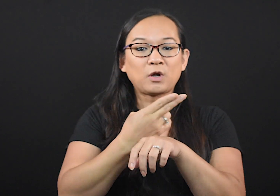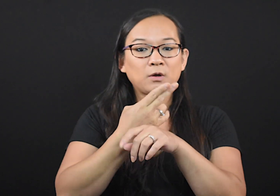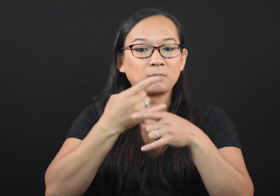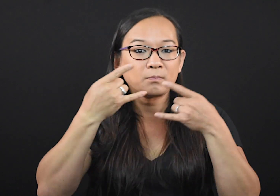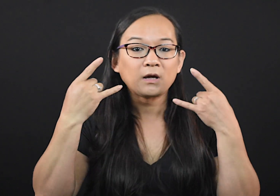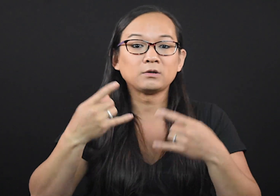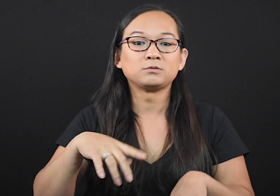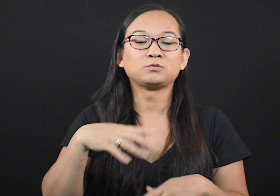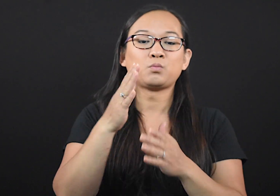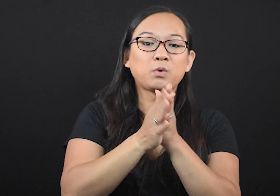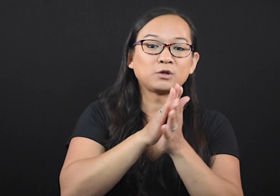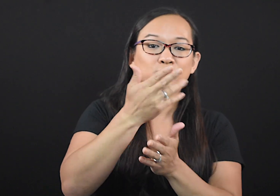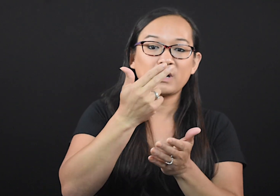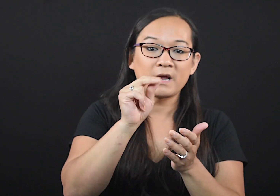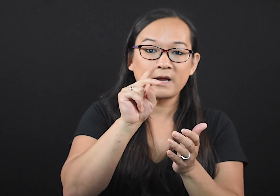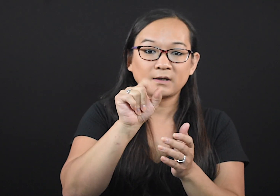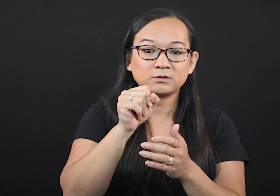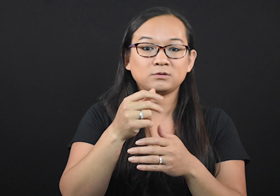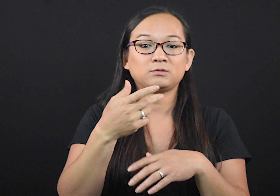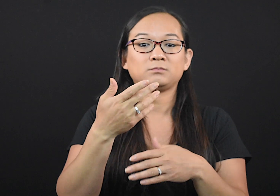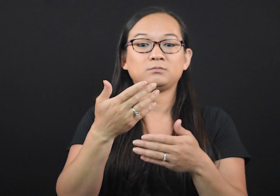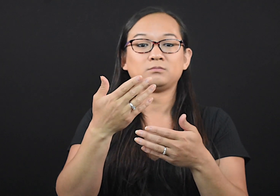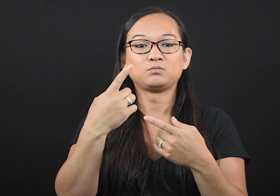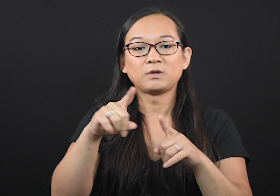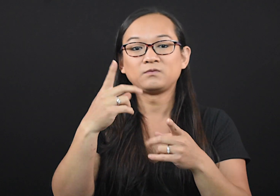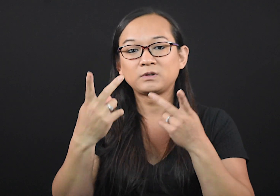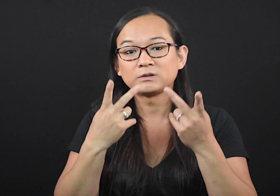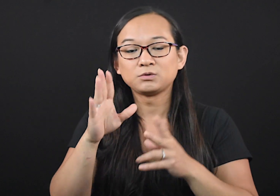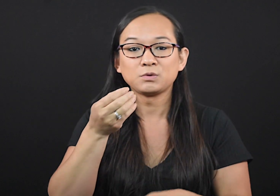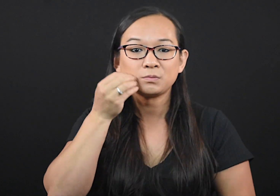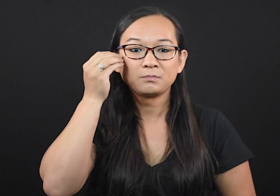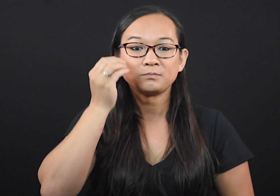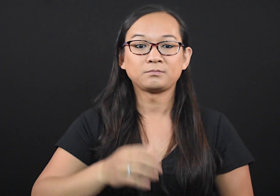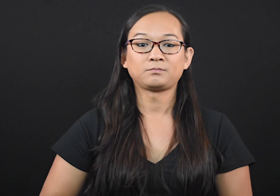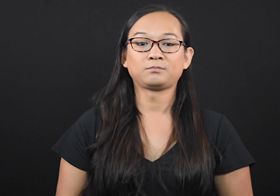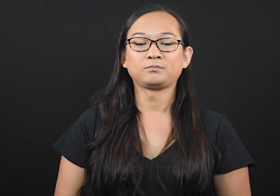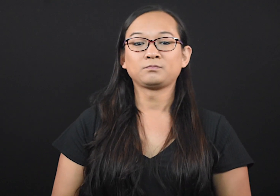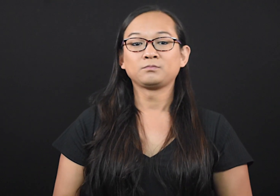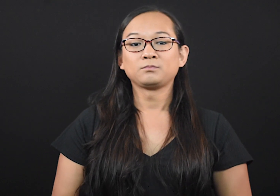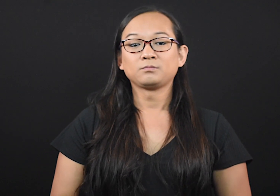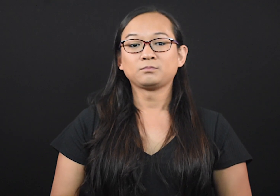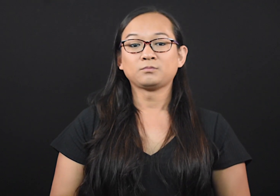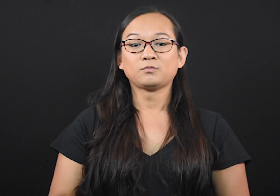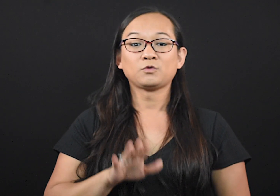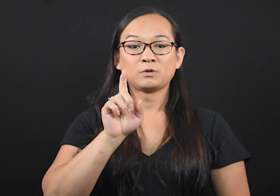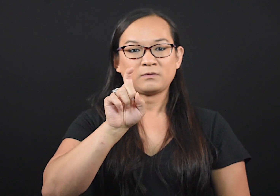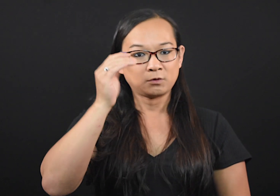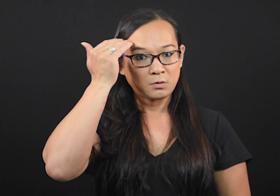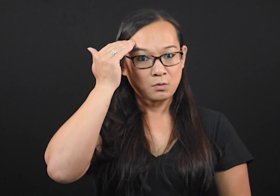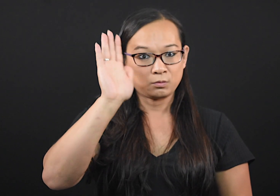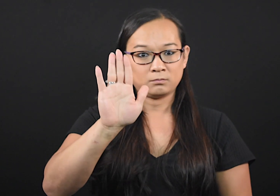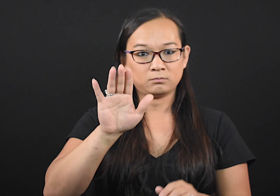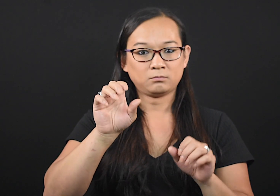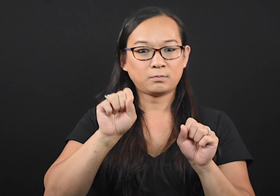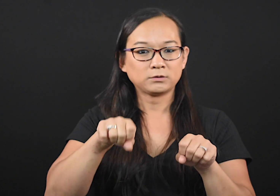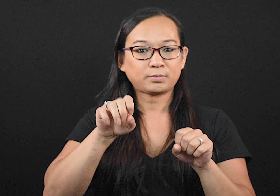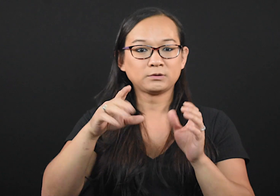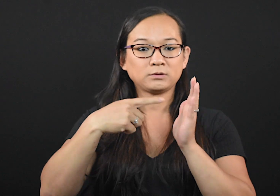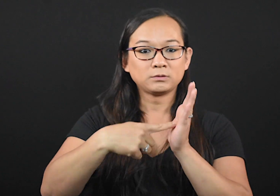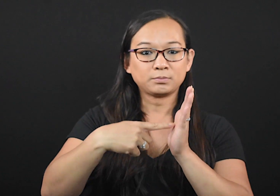away from you and your baby, wear a mask, and wash their hands when visiting your home. For